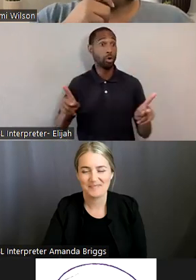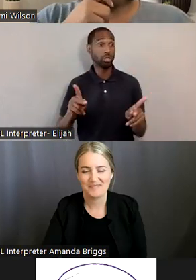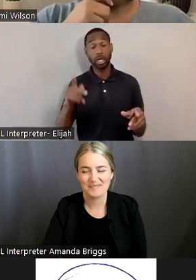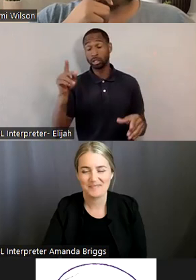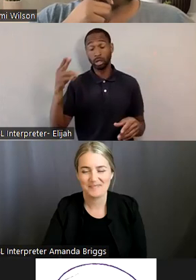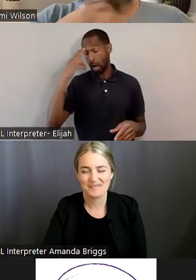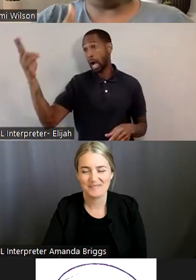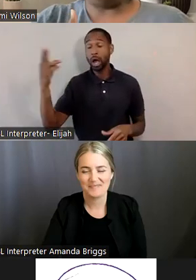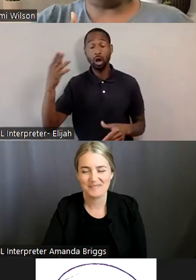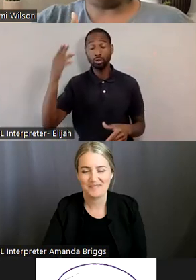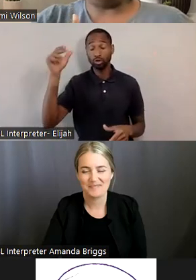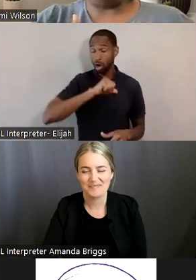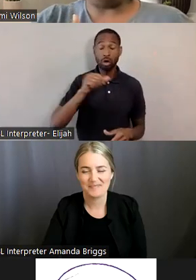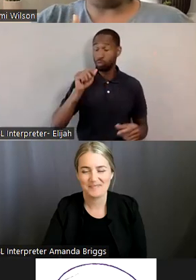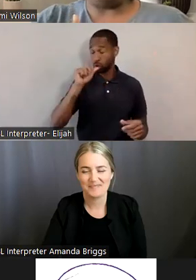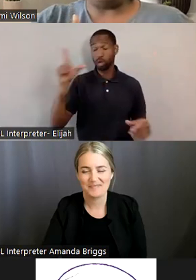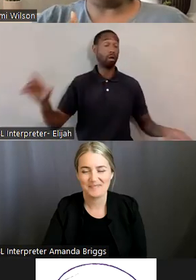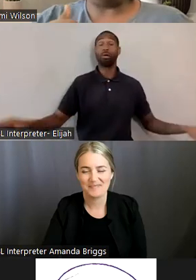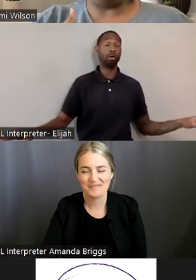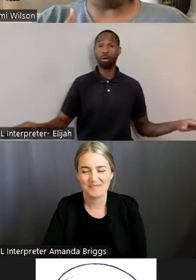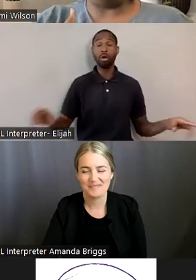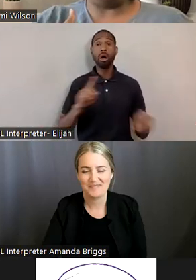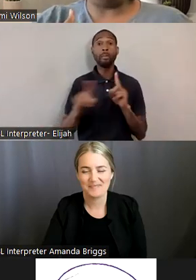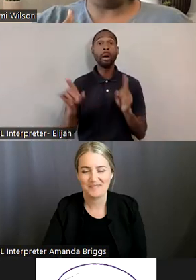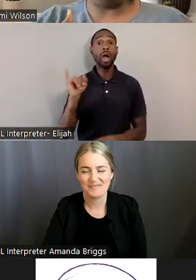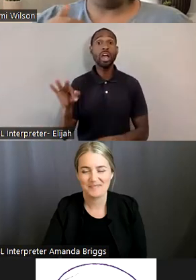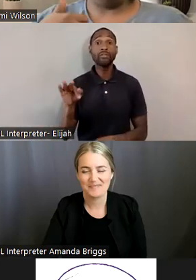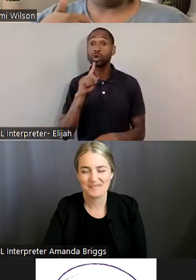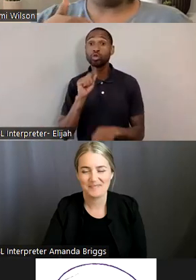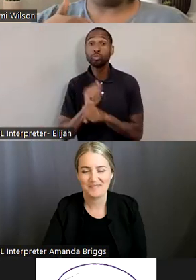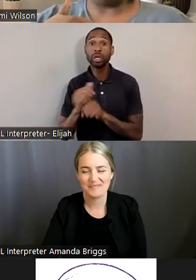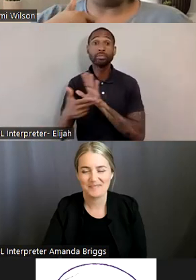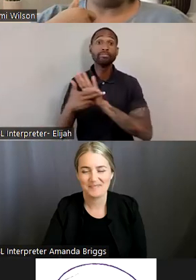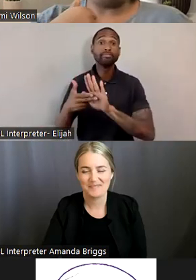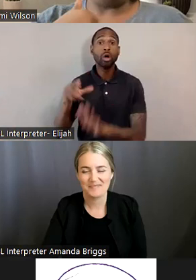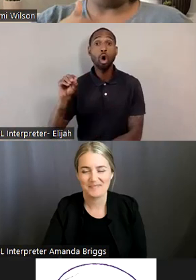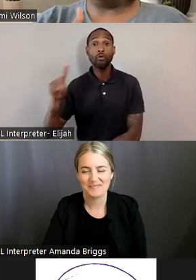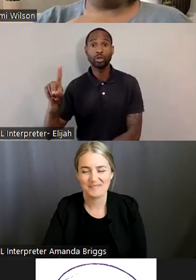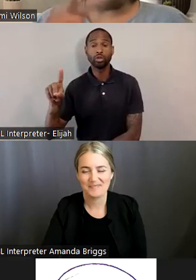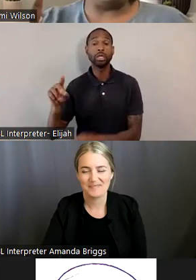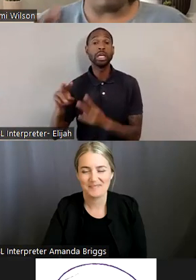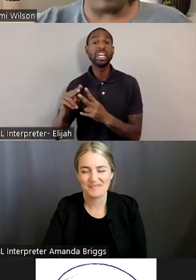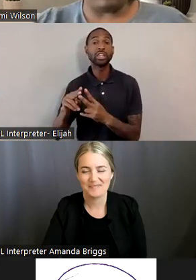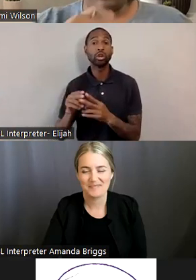But if they are actively overdosing, they will either have little or no response